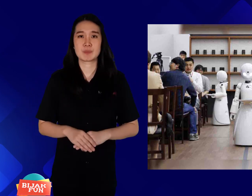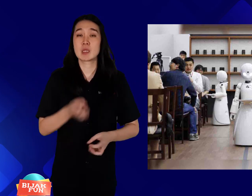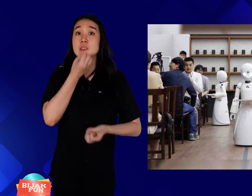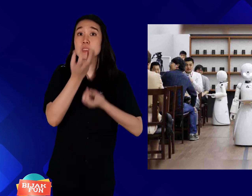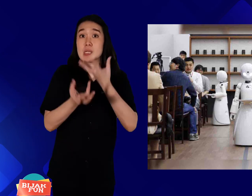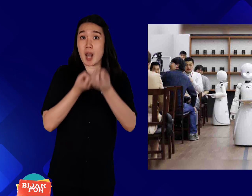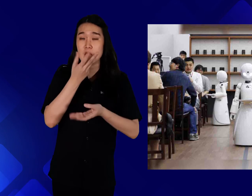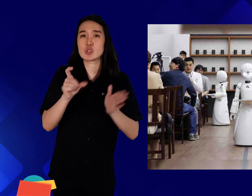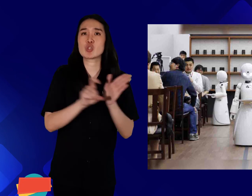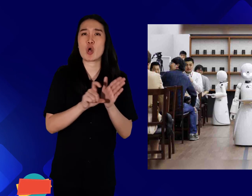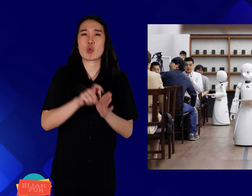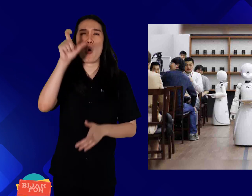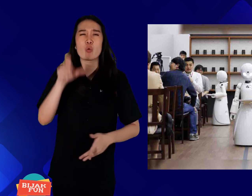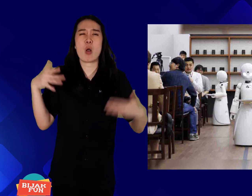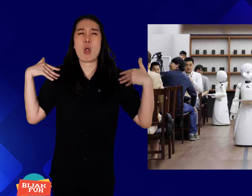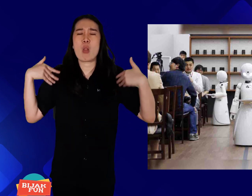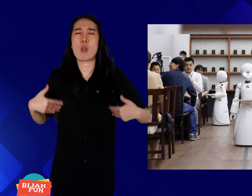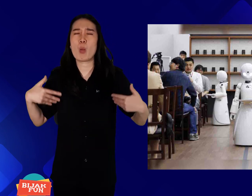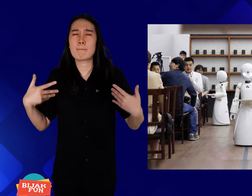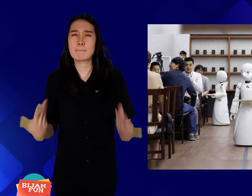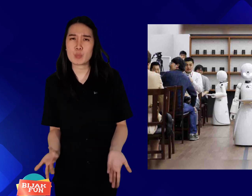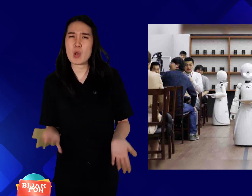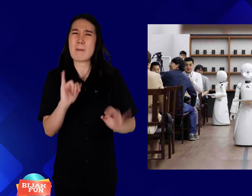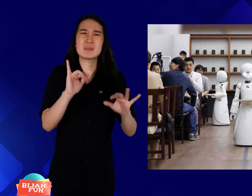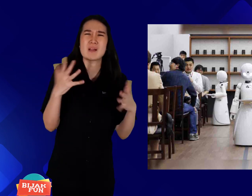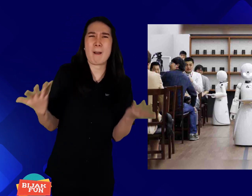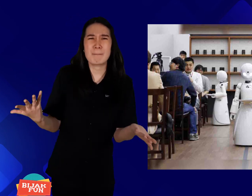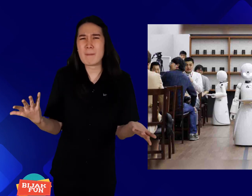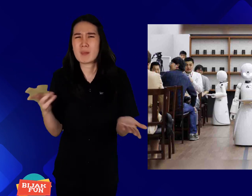For example, a paralyzed person who can't do anything,